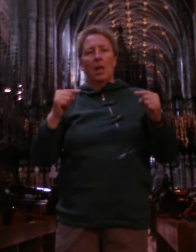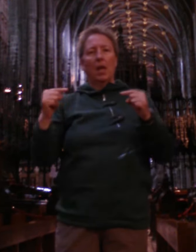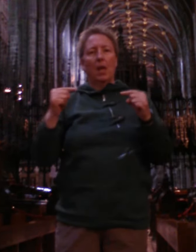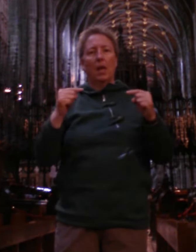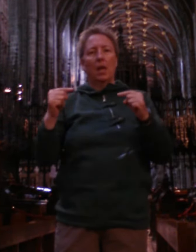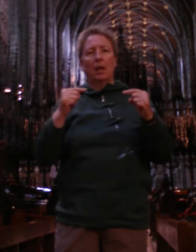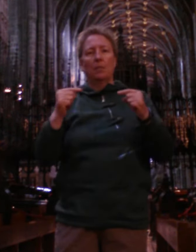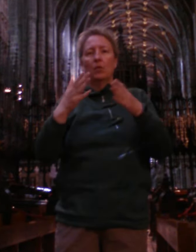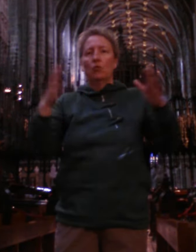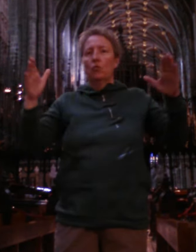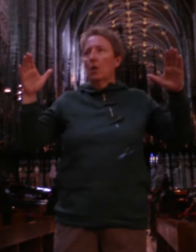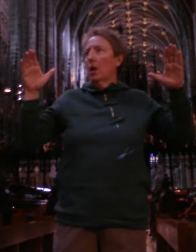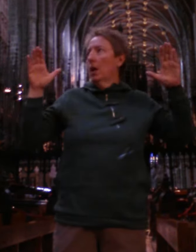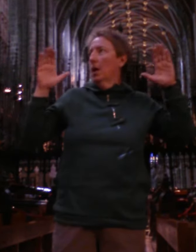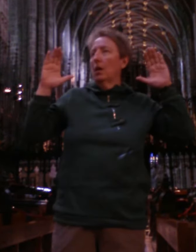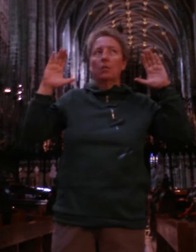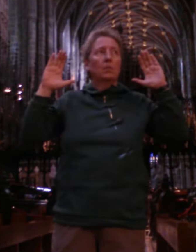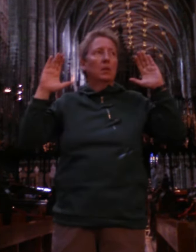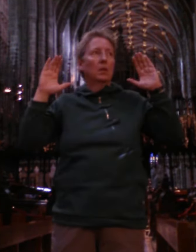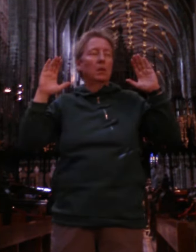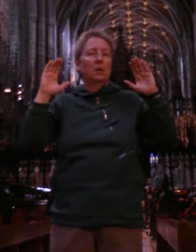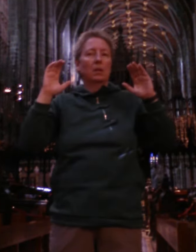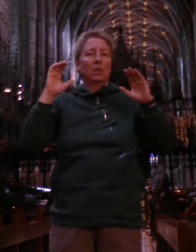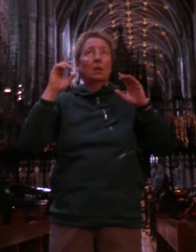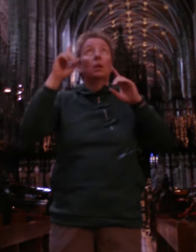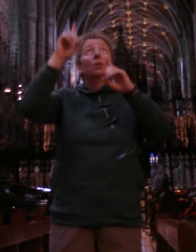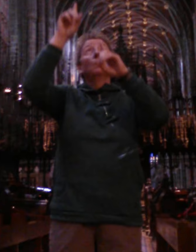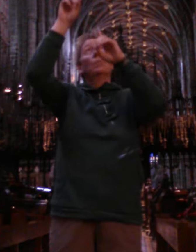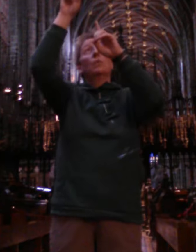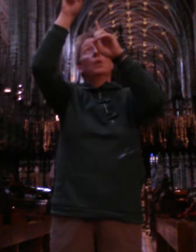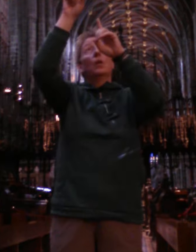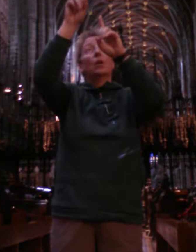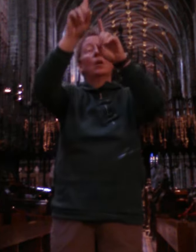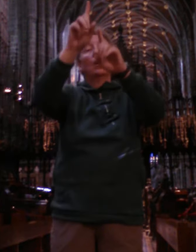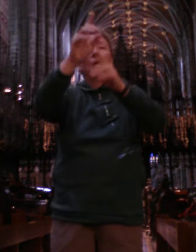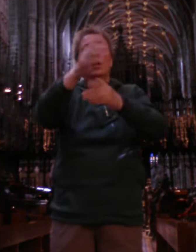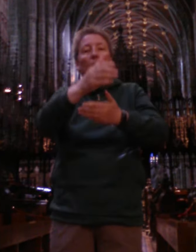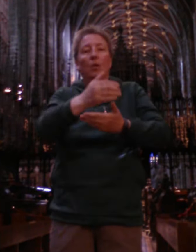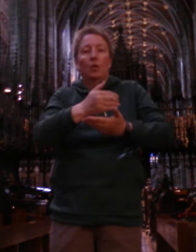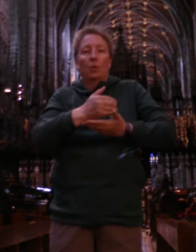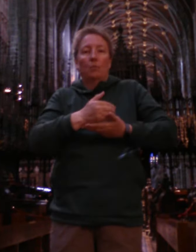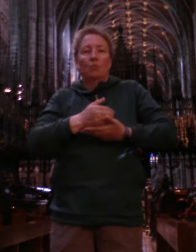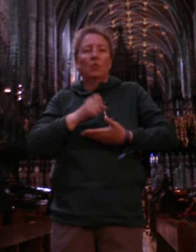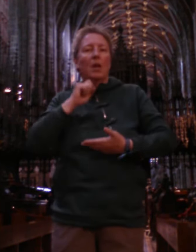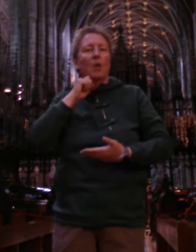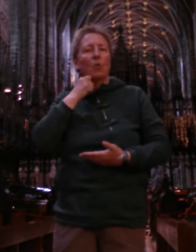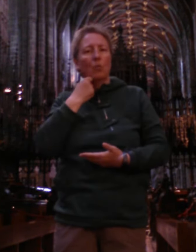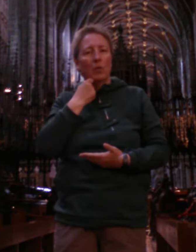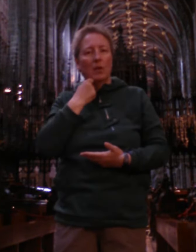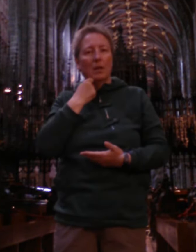He prepares a table before me in the presence of my enemies